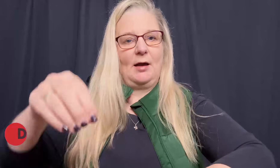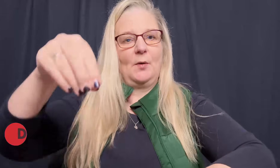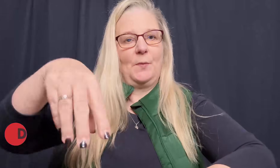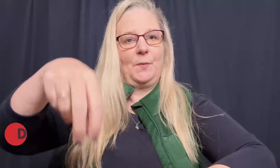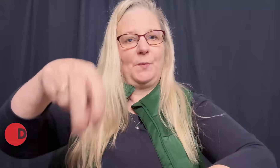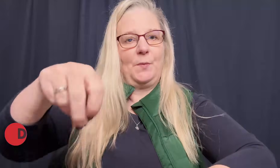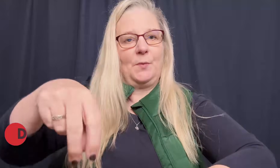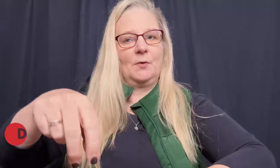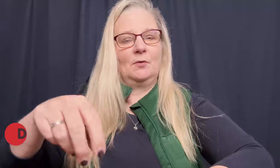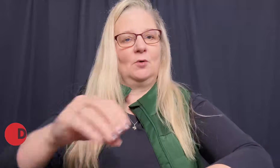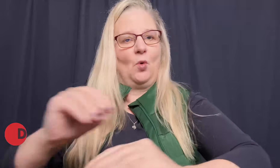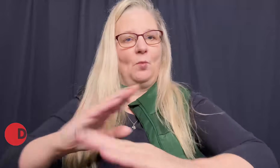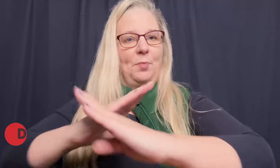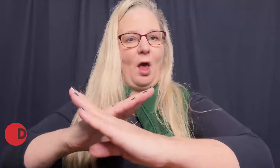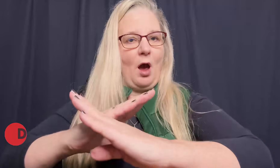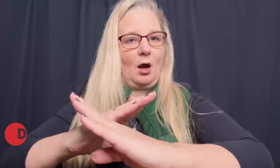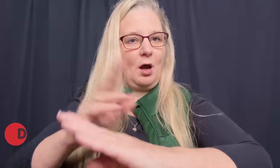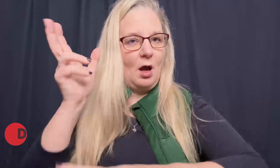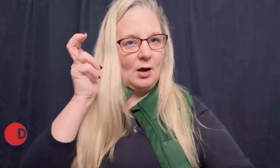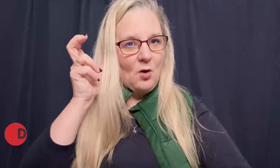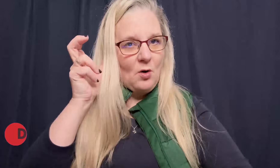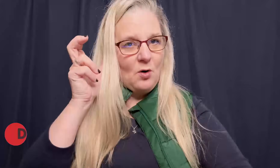from being blocked.